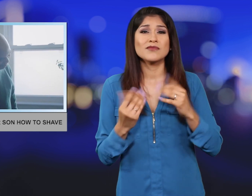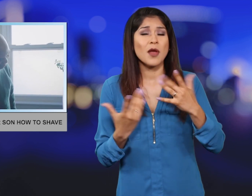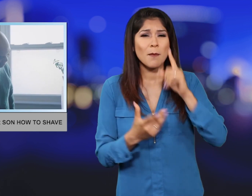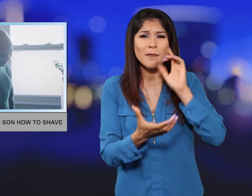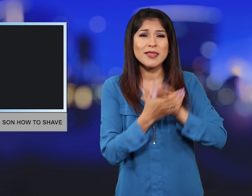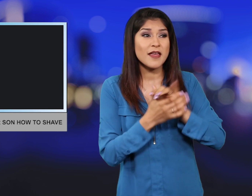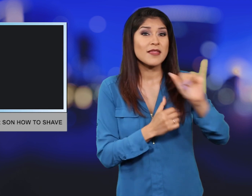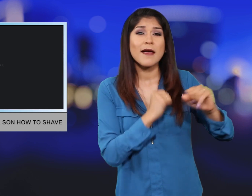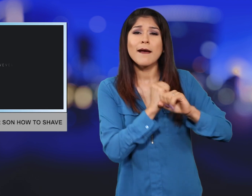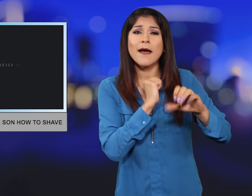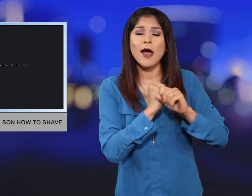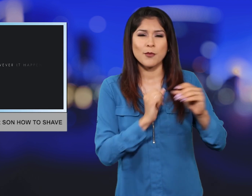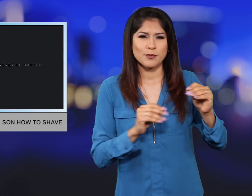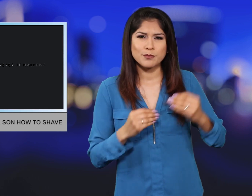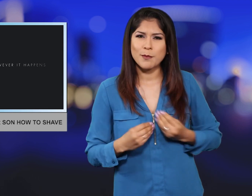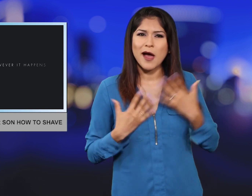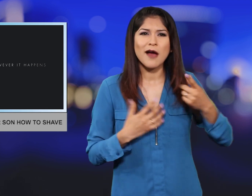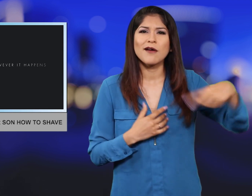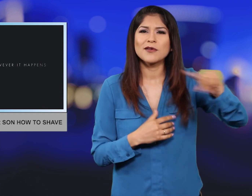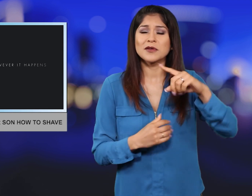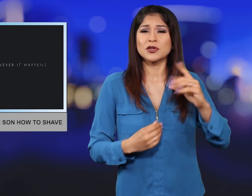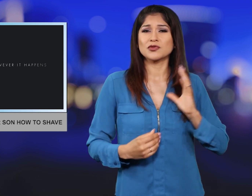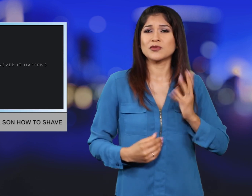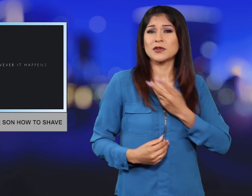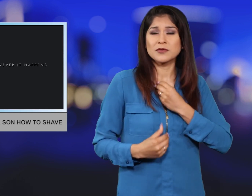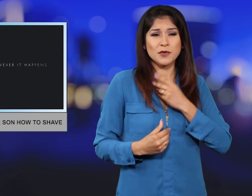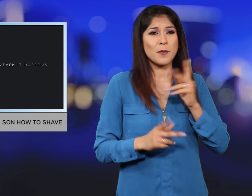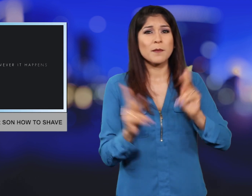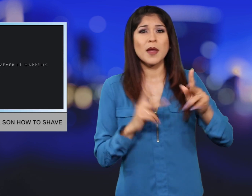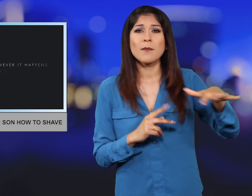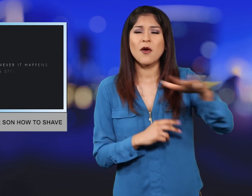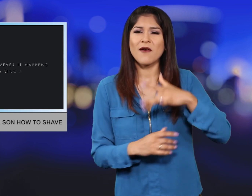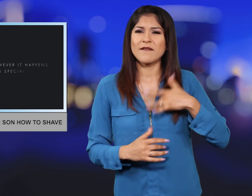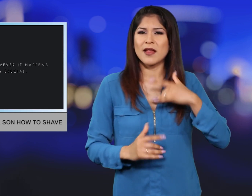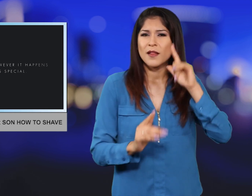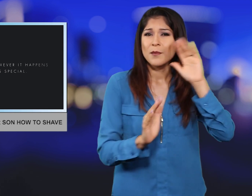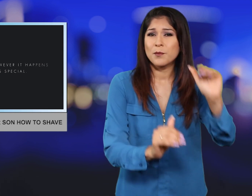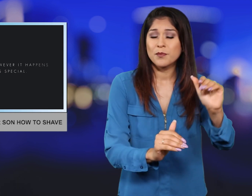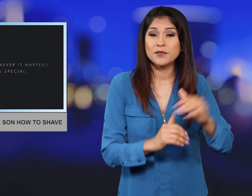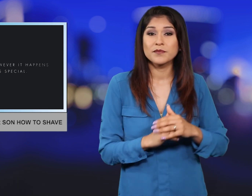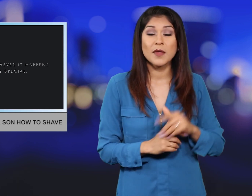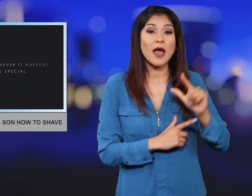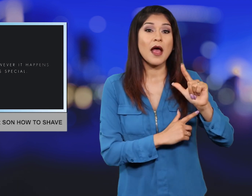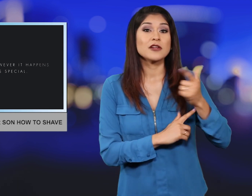Brown says he believes the ad will bring hope to other transgender people.